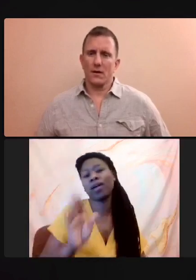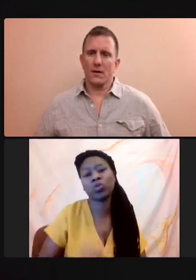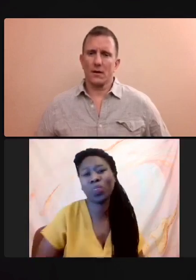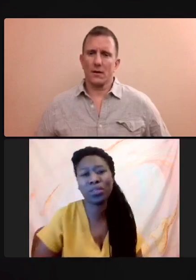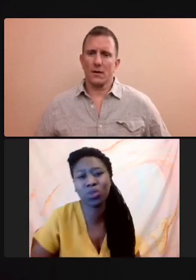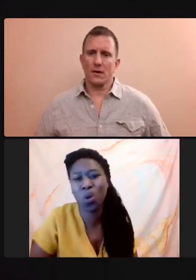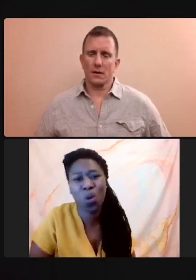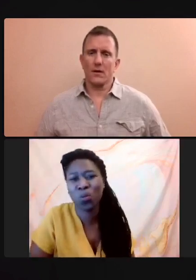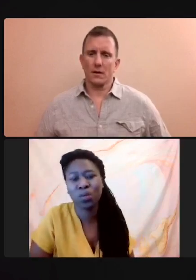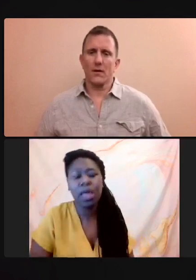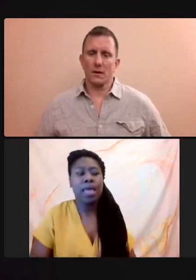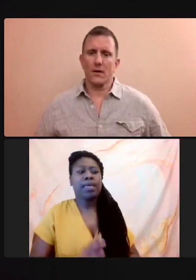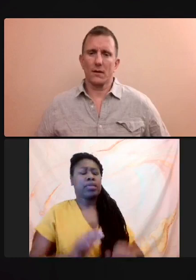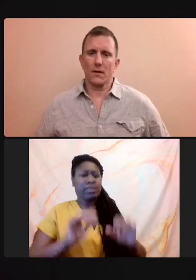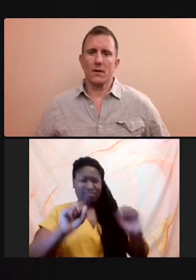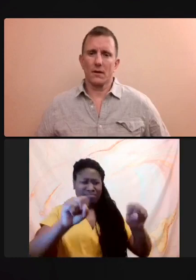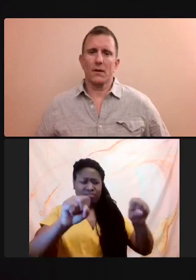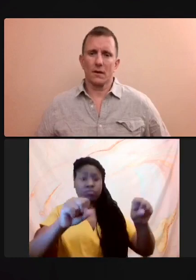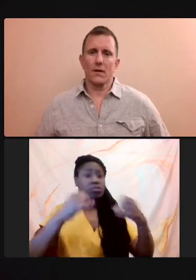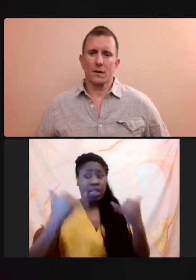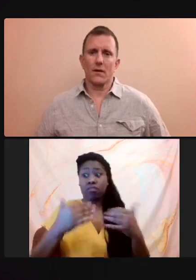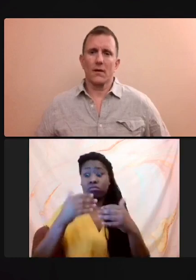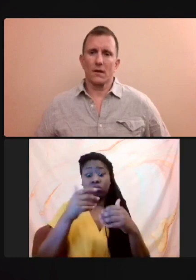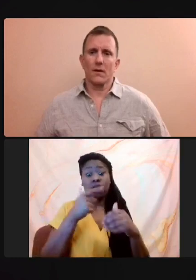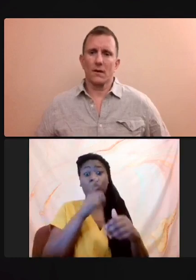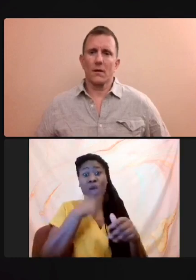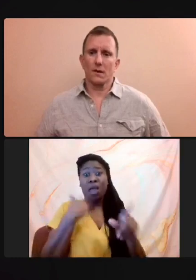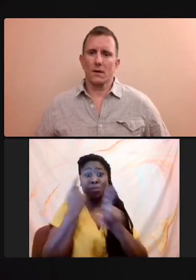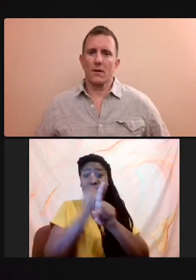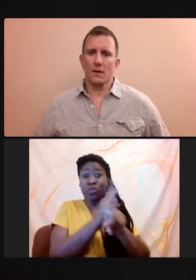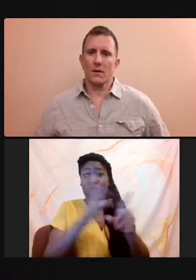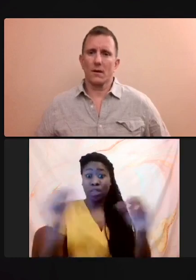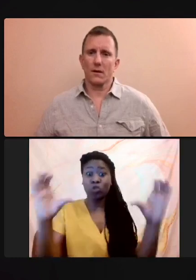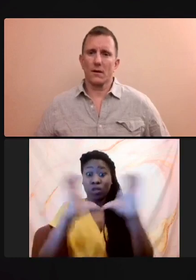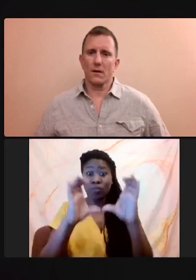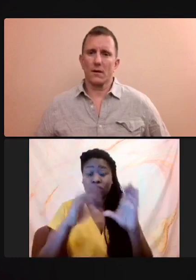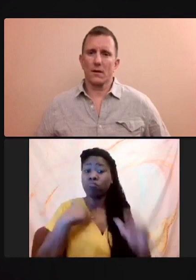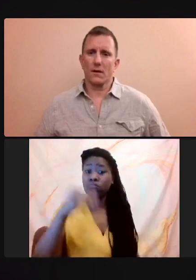listen, basically I'm expecting a favor in return, right?